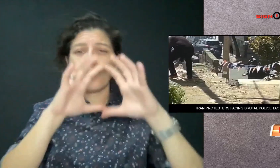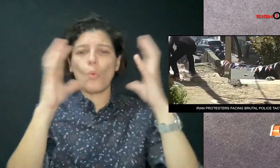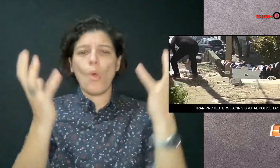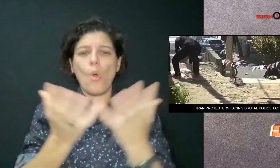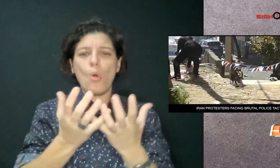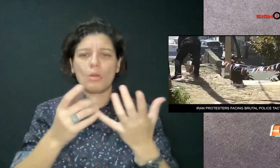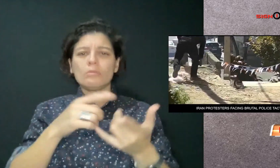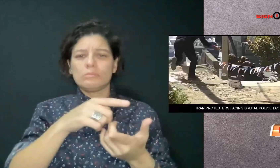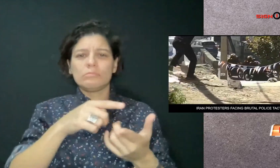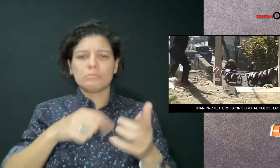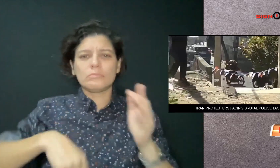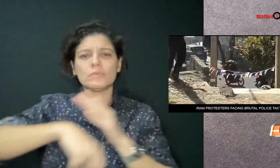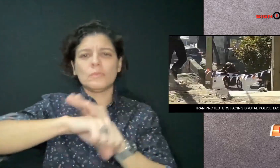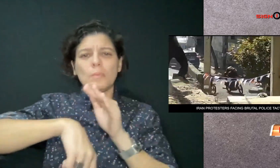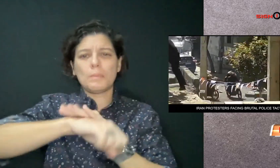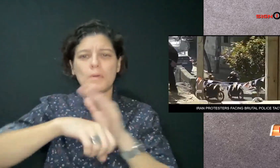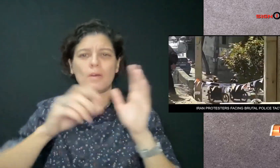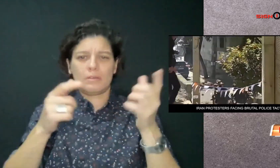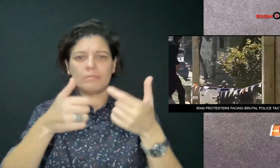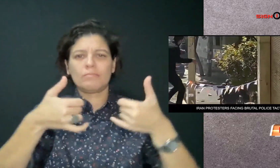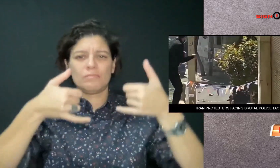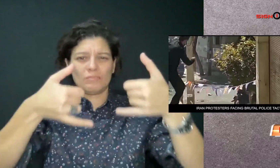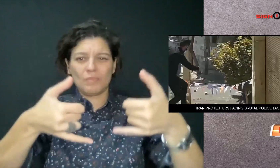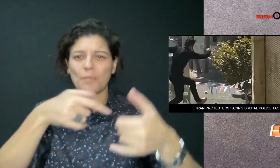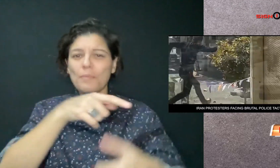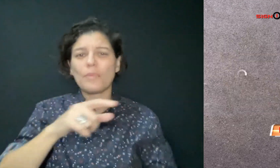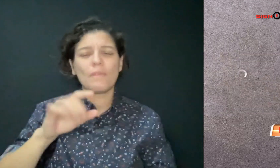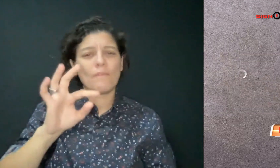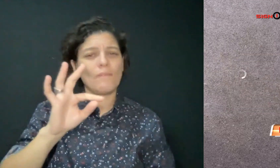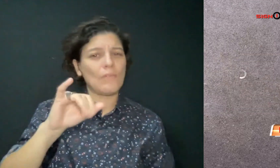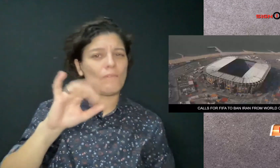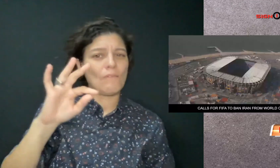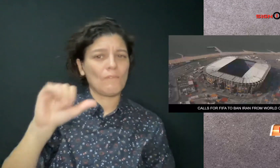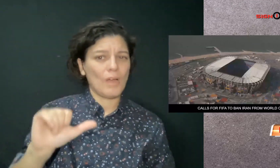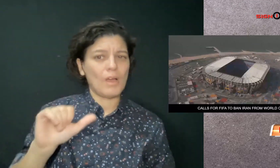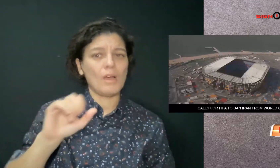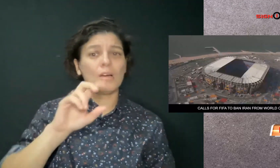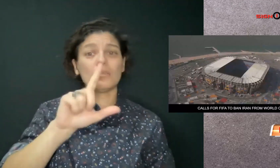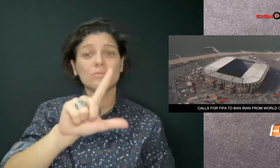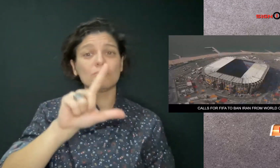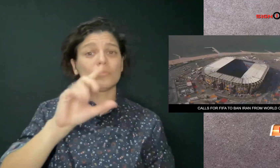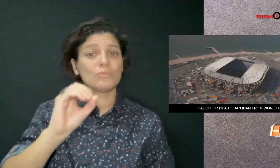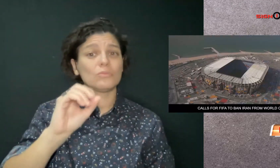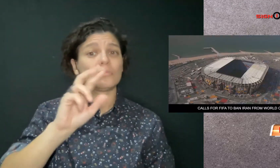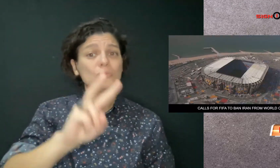the start of the 2022 FIFA World Cup in Qatar is one month away